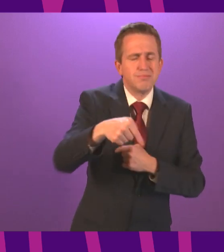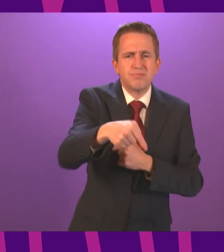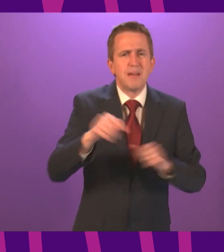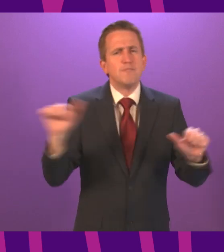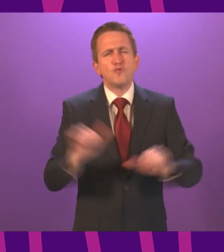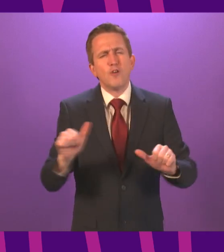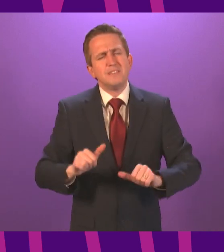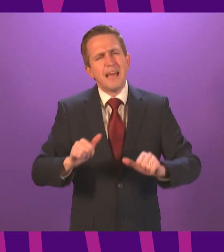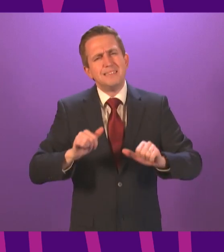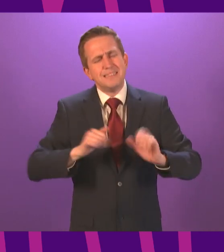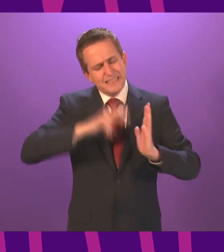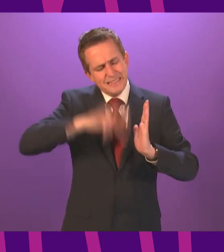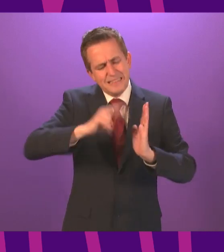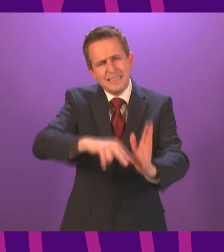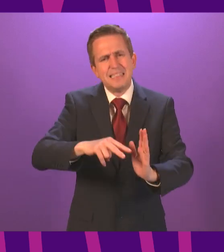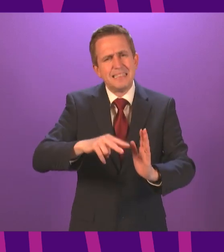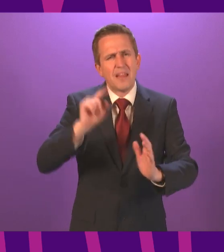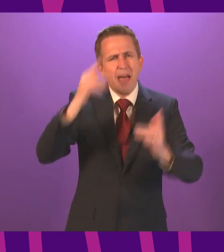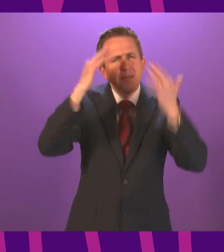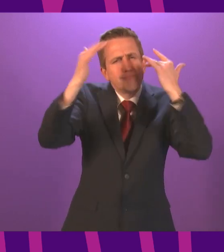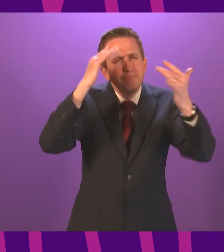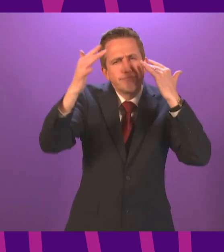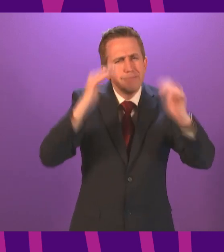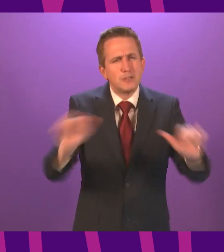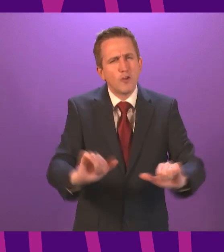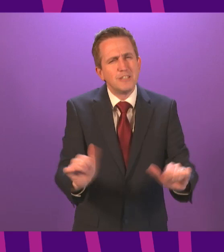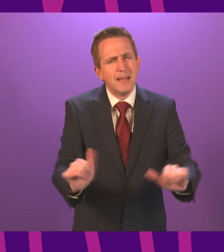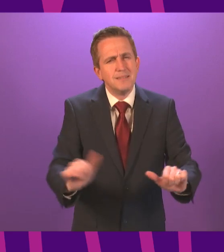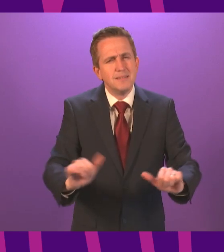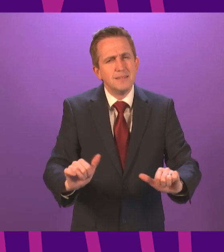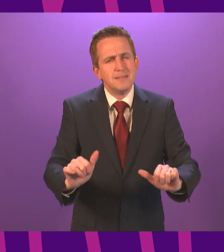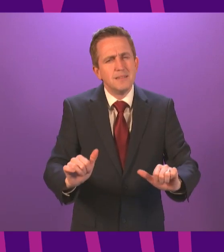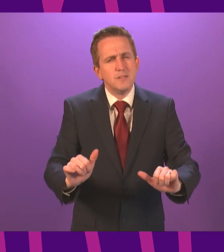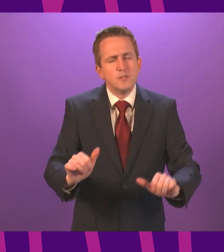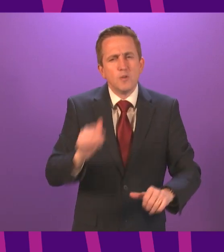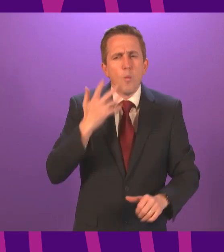opinion that has been expressed on that. I will work through that with others over the next few days.